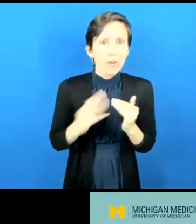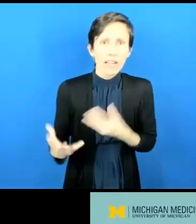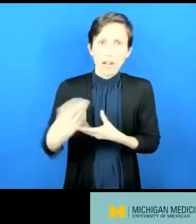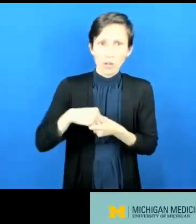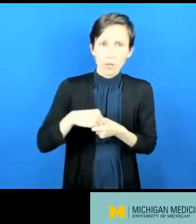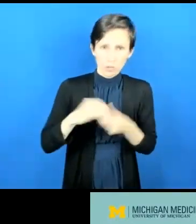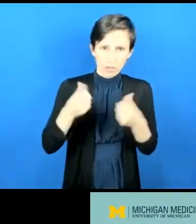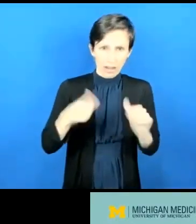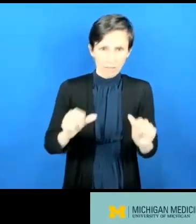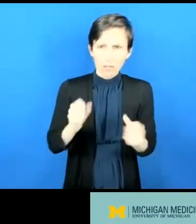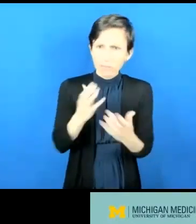So thank you Nathan.